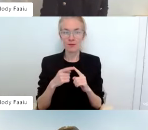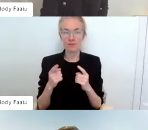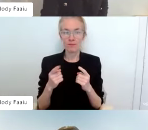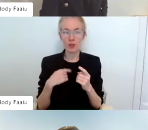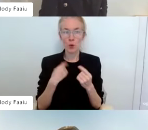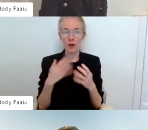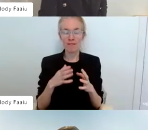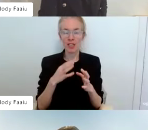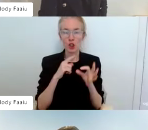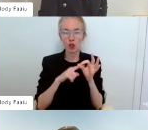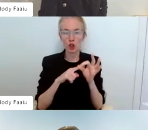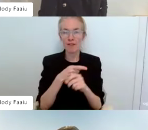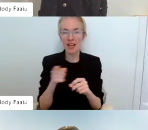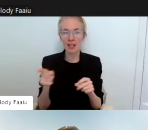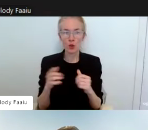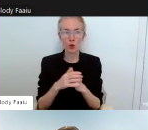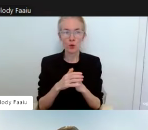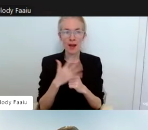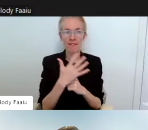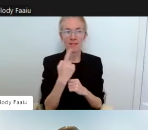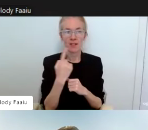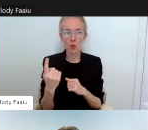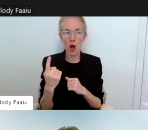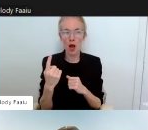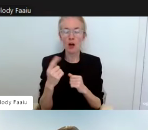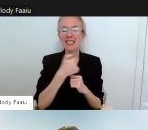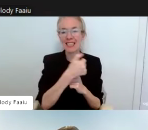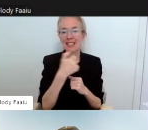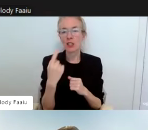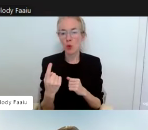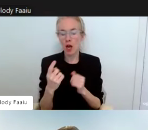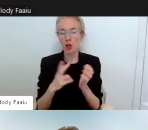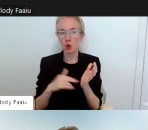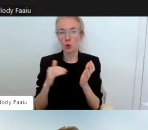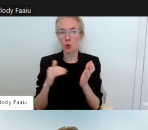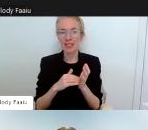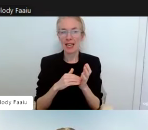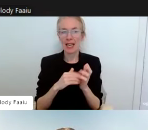and we have found that they are quite passive about the problem